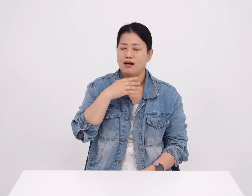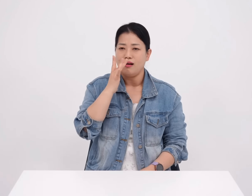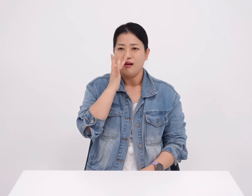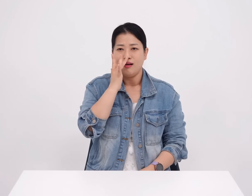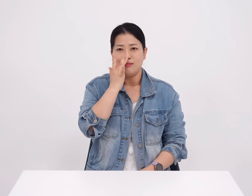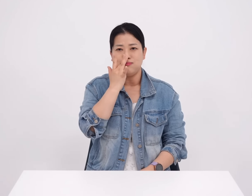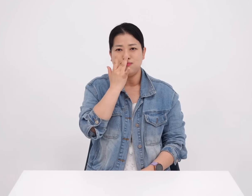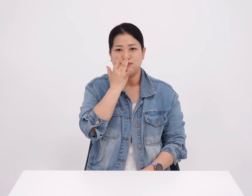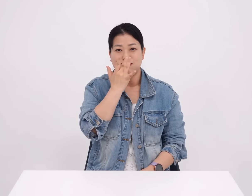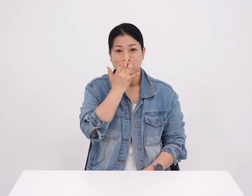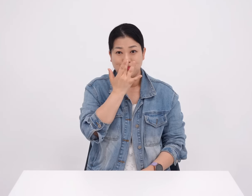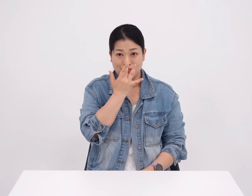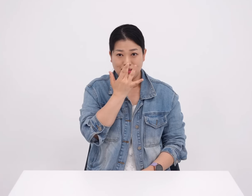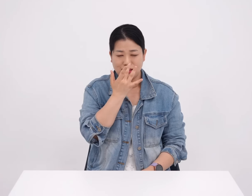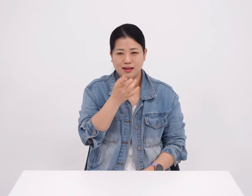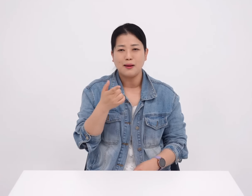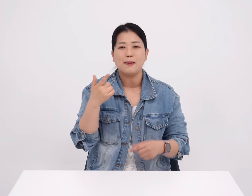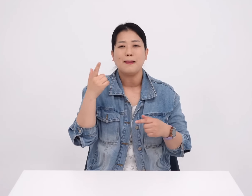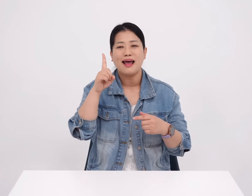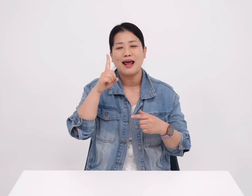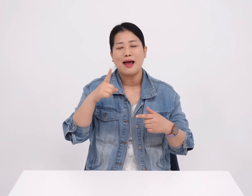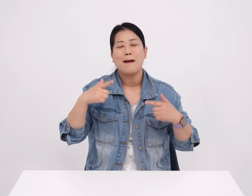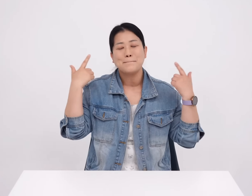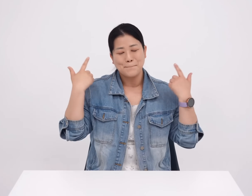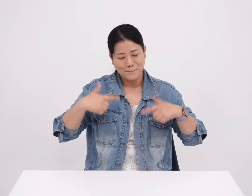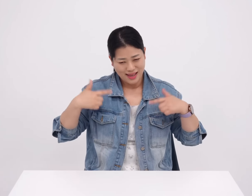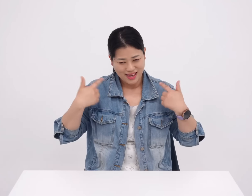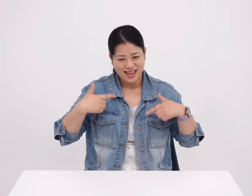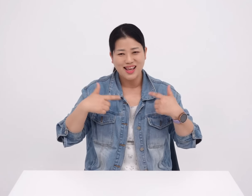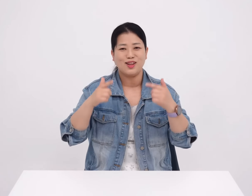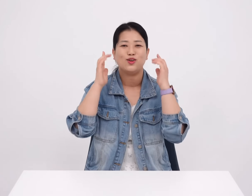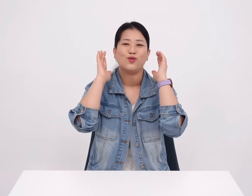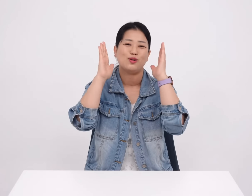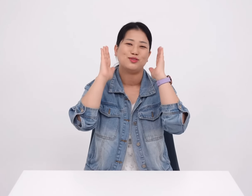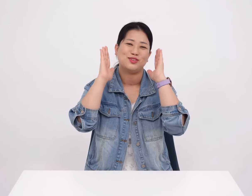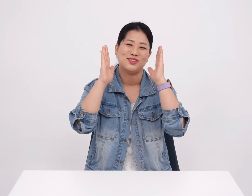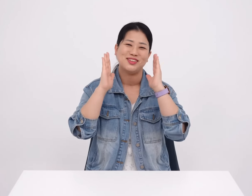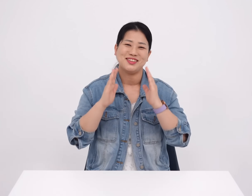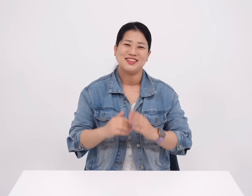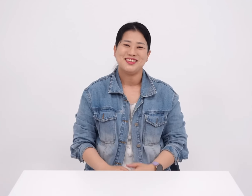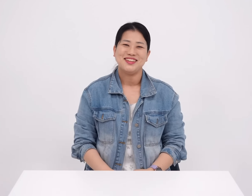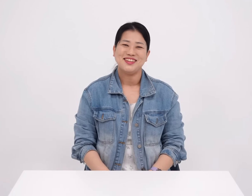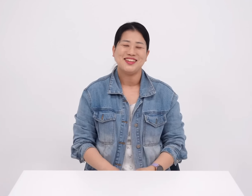when the other person uses the fingerspelling. In that case, there is only one way! The only way is to study every day.